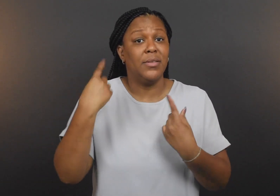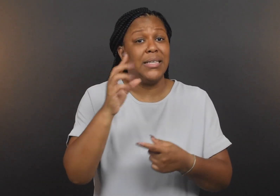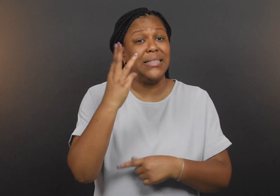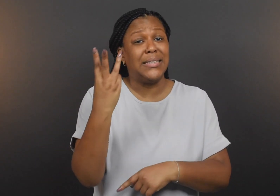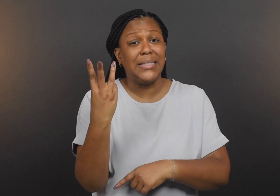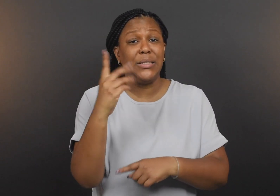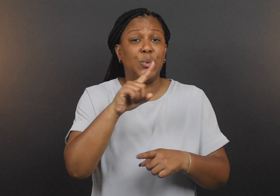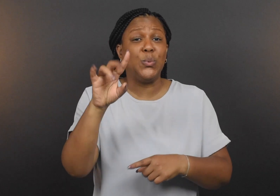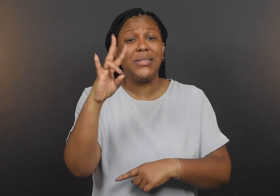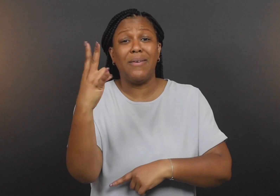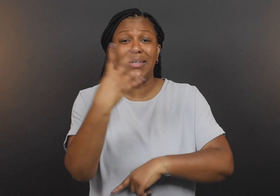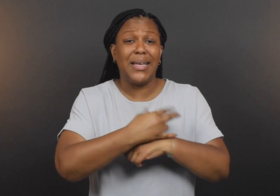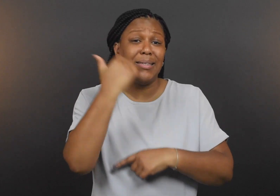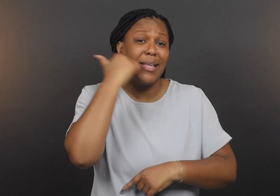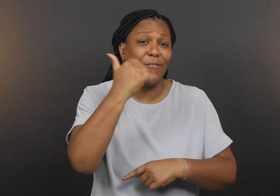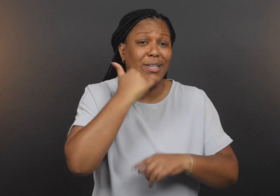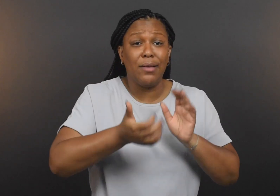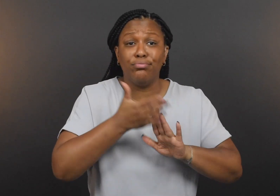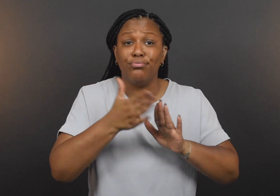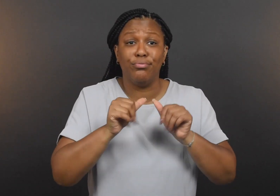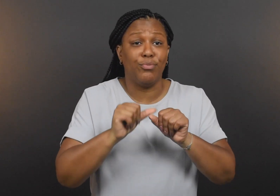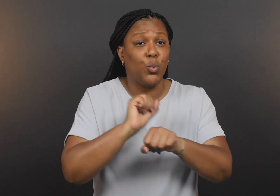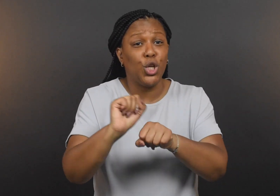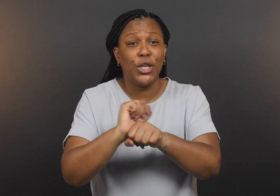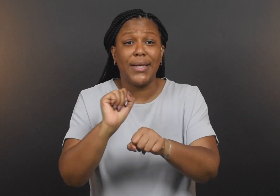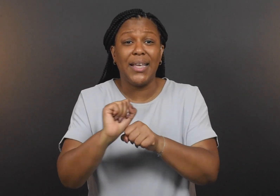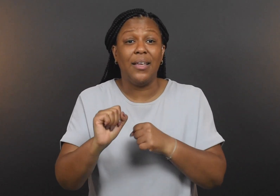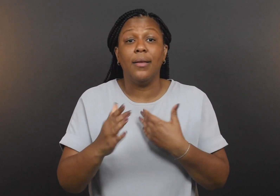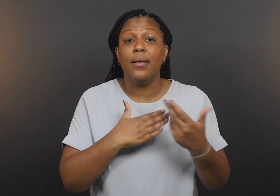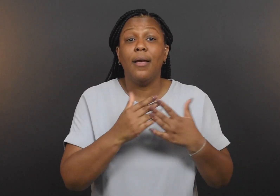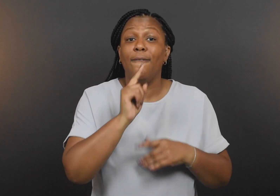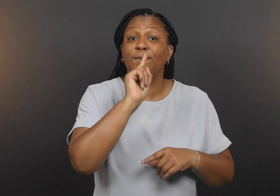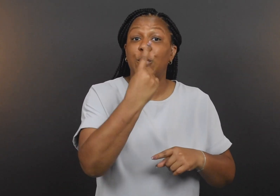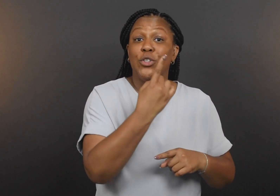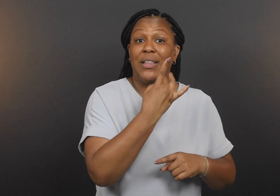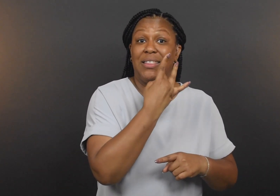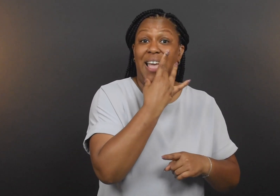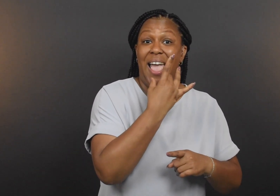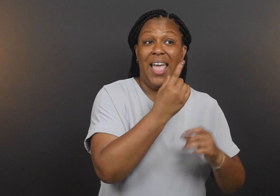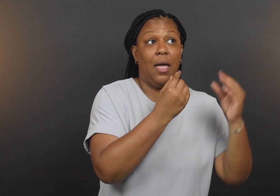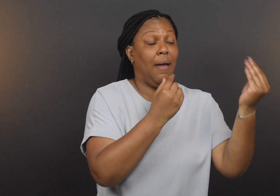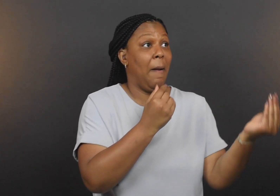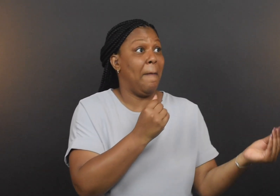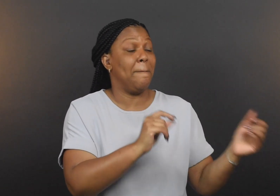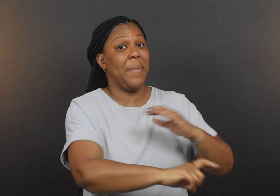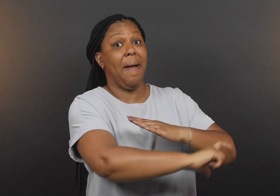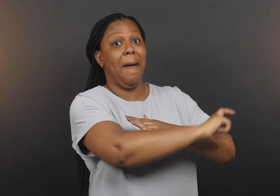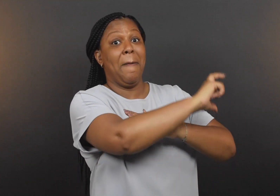working six- to seven-day weeks, often from first light until late at night.